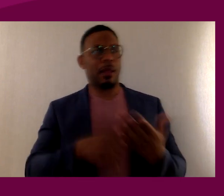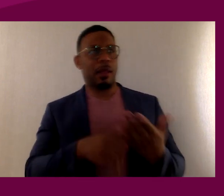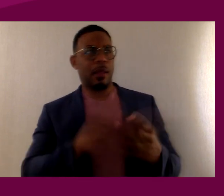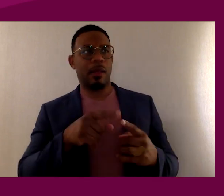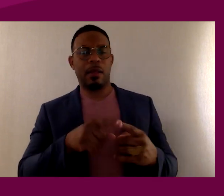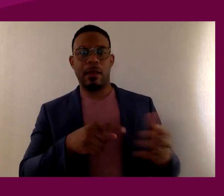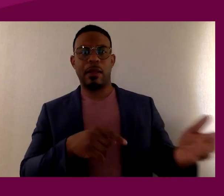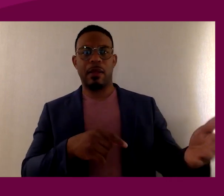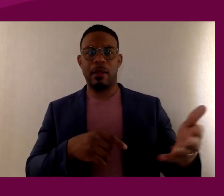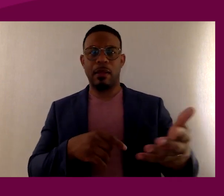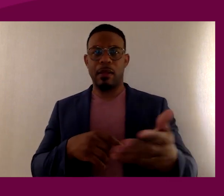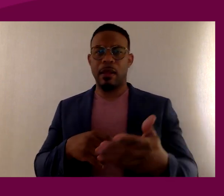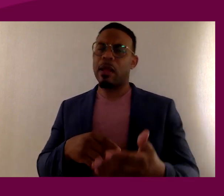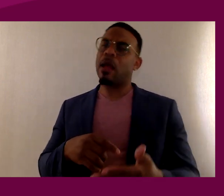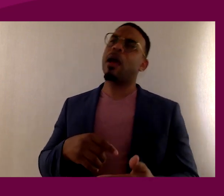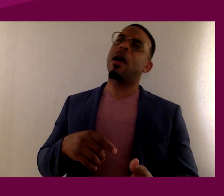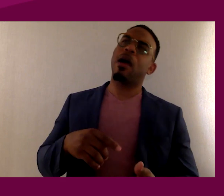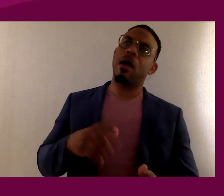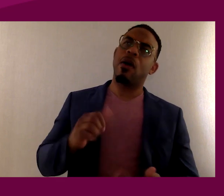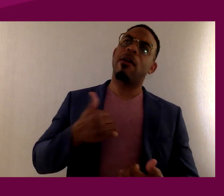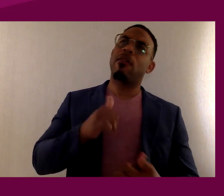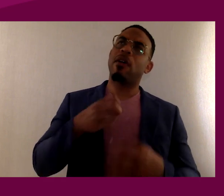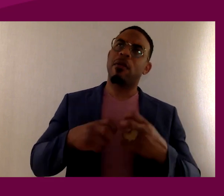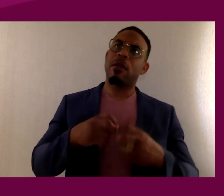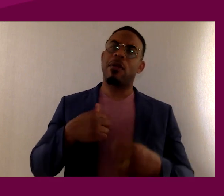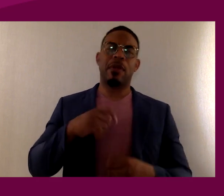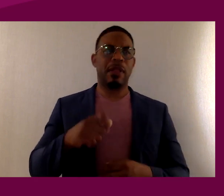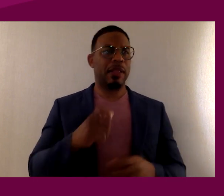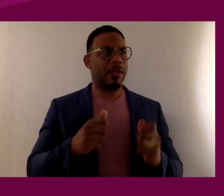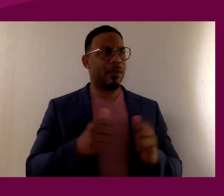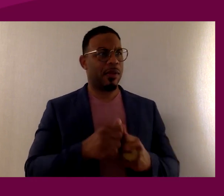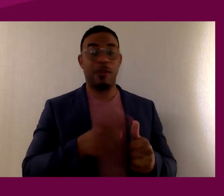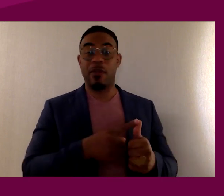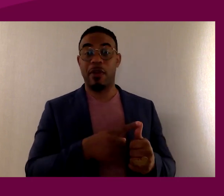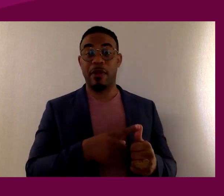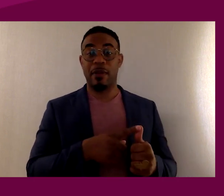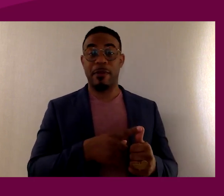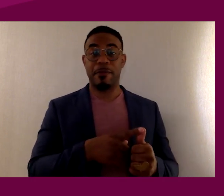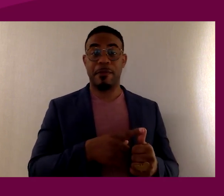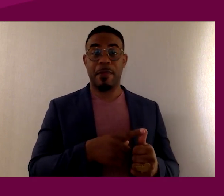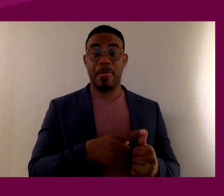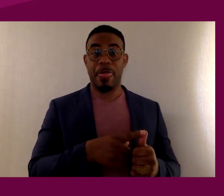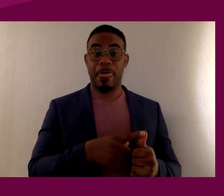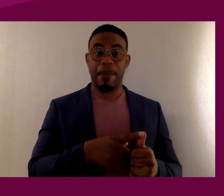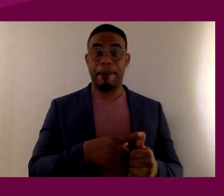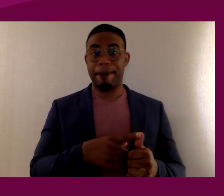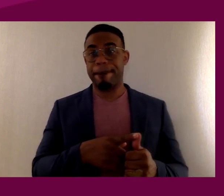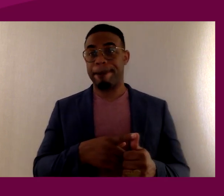start seeing conversations about, we have other problems we need to deal with first.